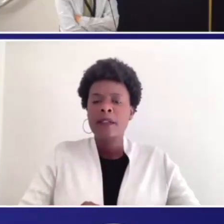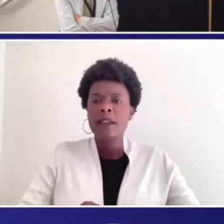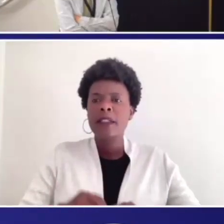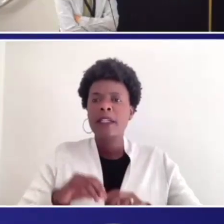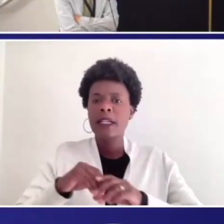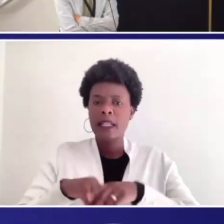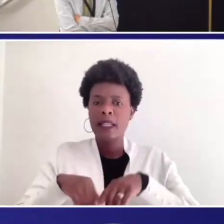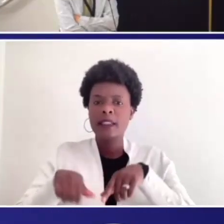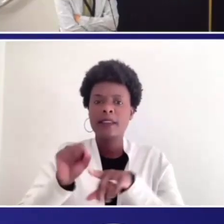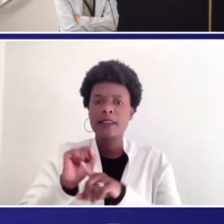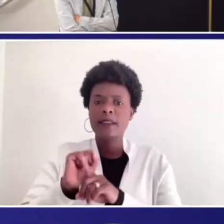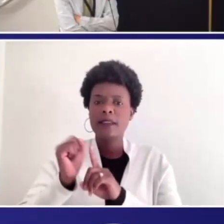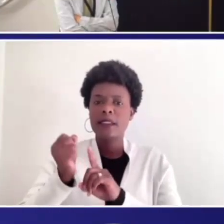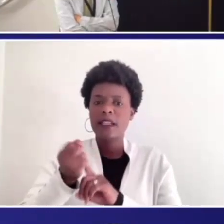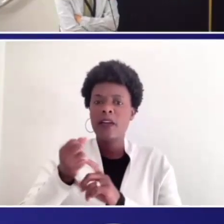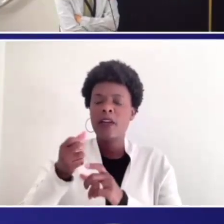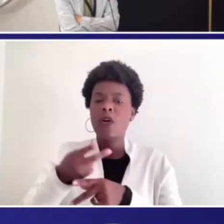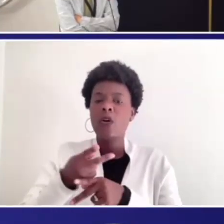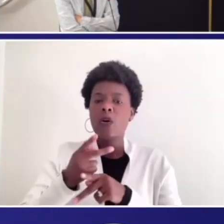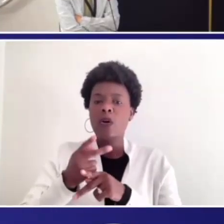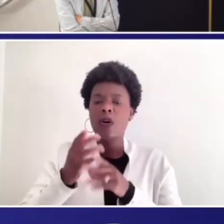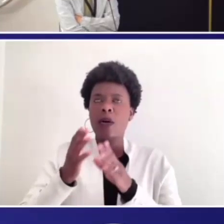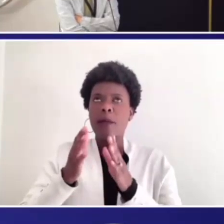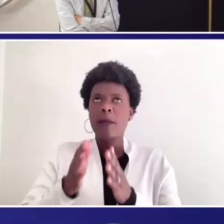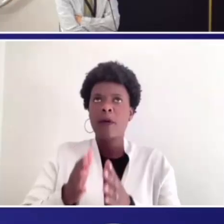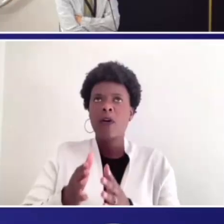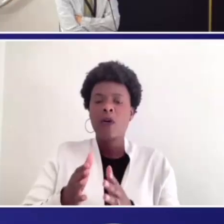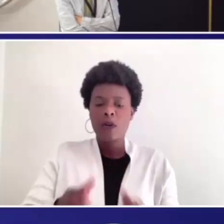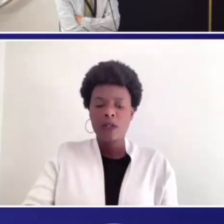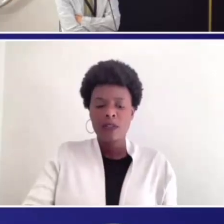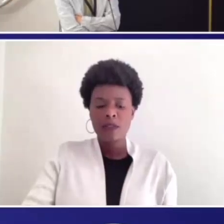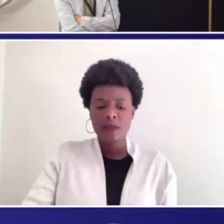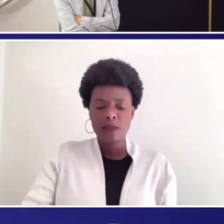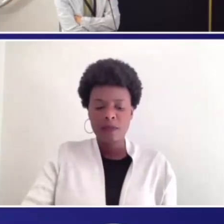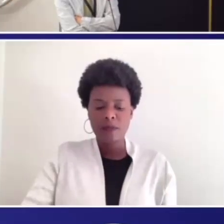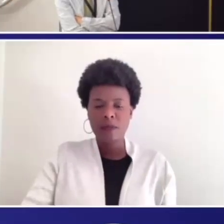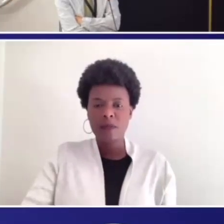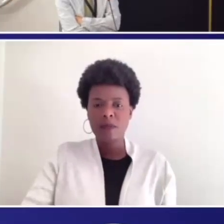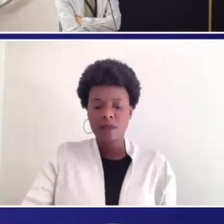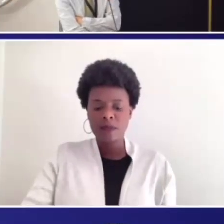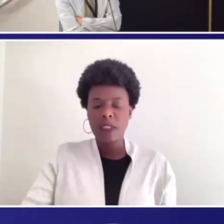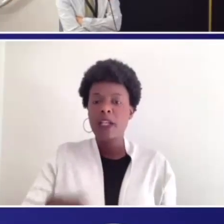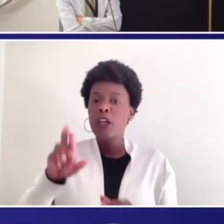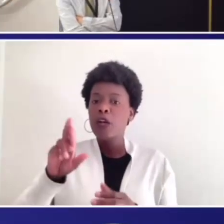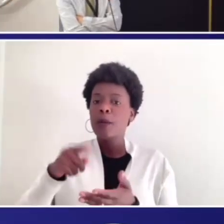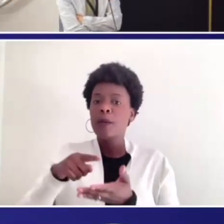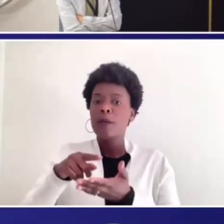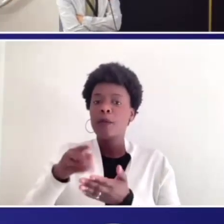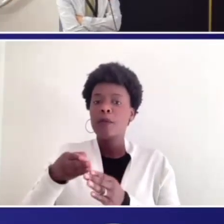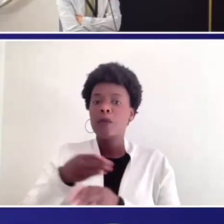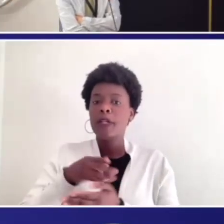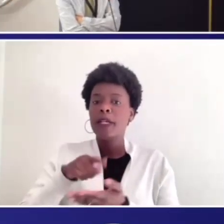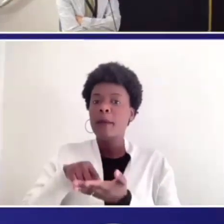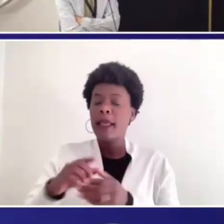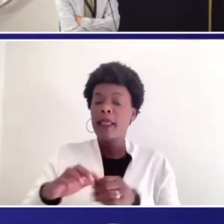the, the borrower, they're, they're prepaying the full amount that would have been due in the subsequent